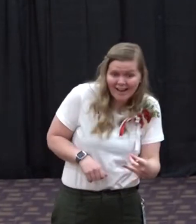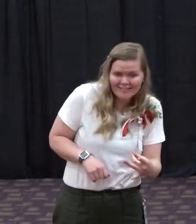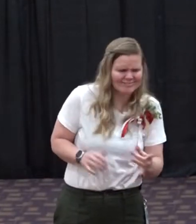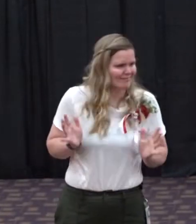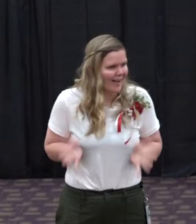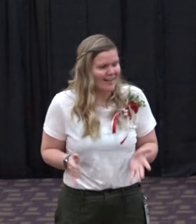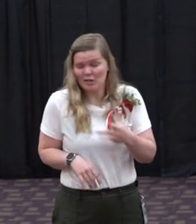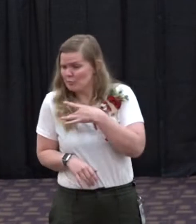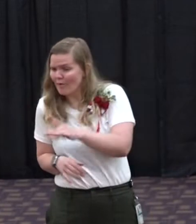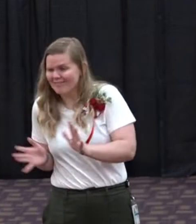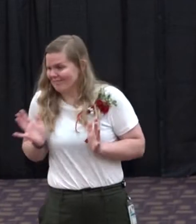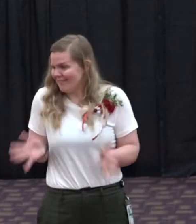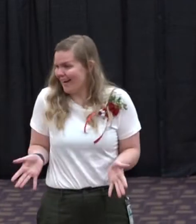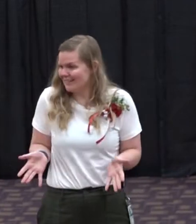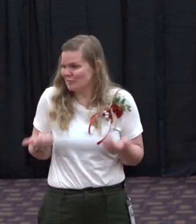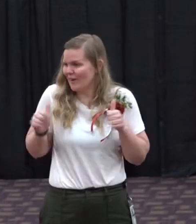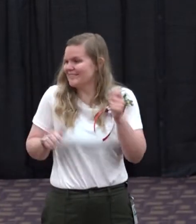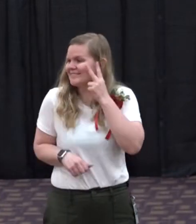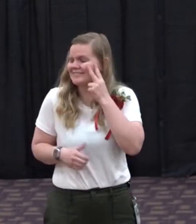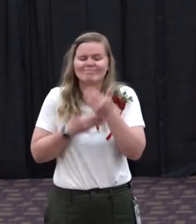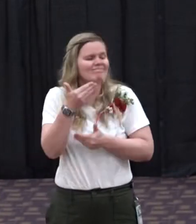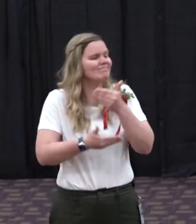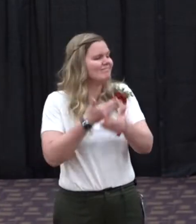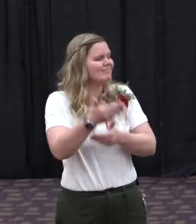You're going to figure out what do you like, and what you don't like.